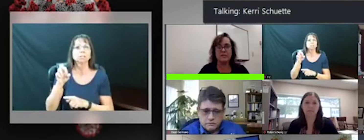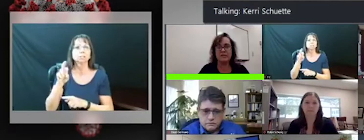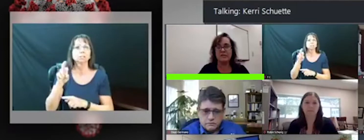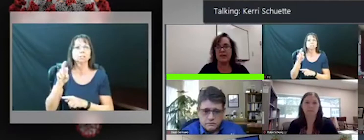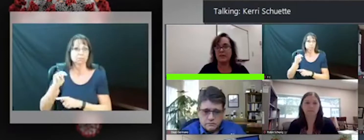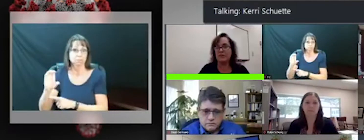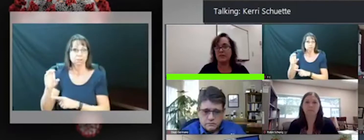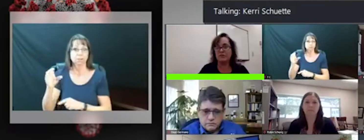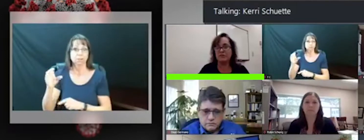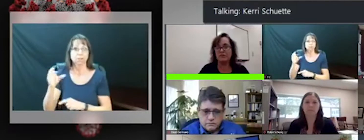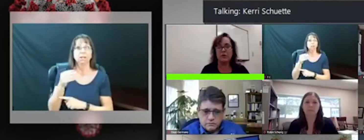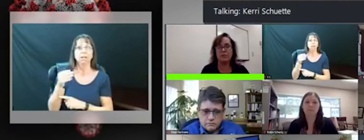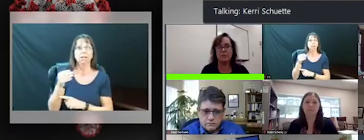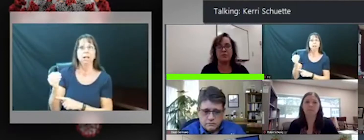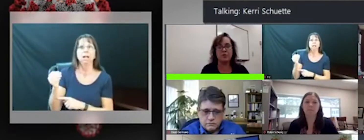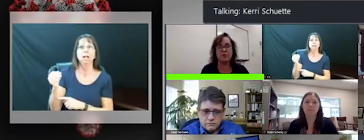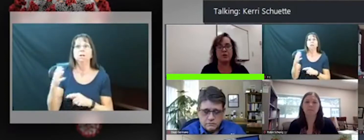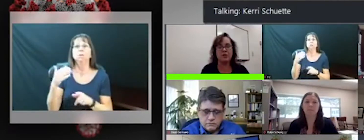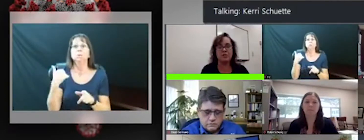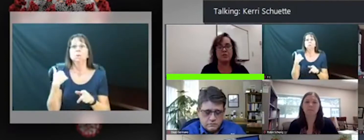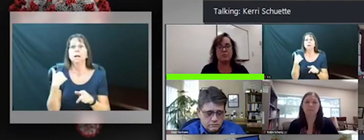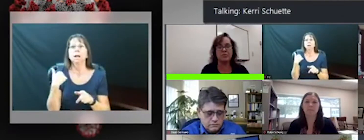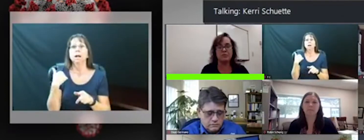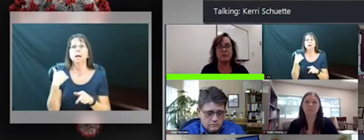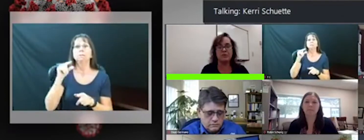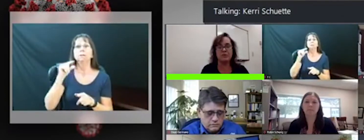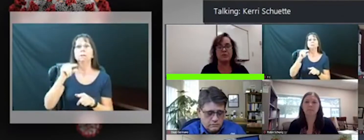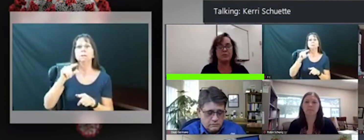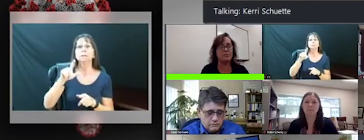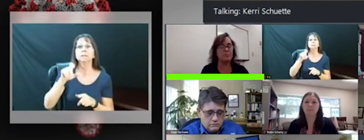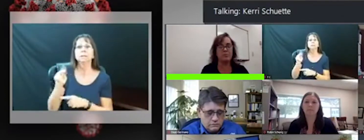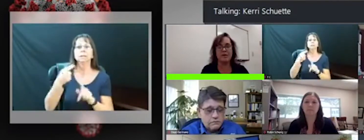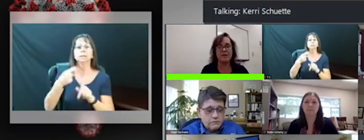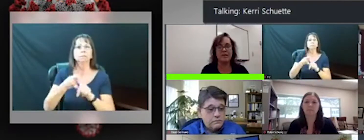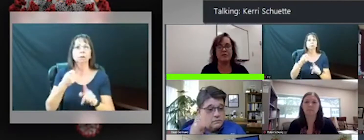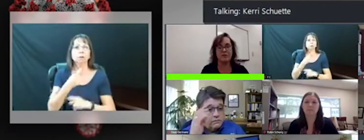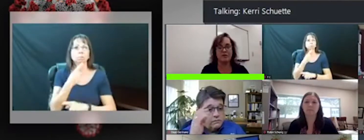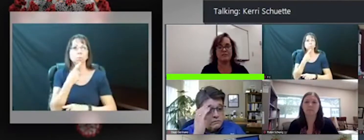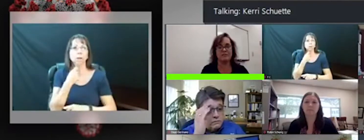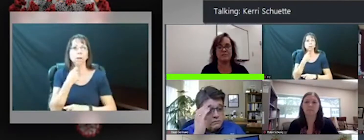Does anyone have any introductory comments before we go to public media questions?